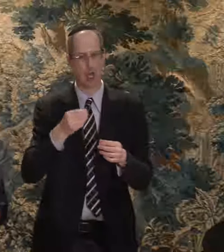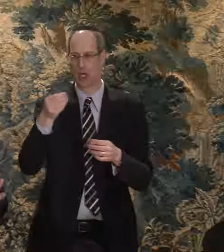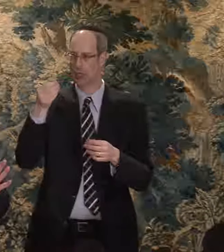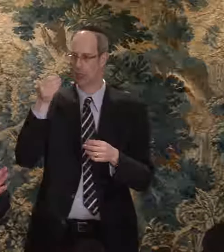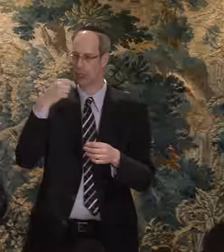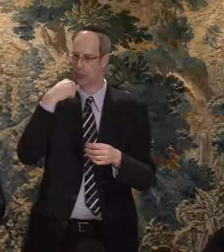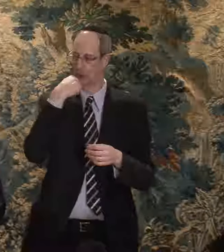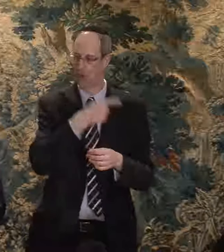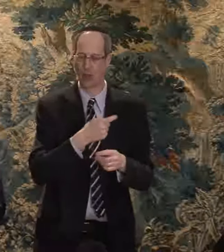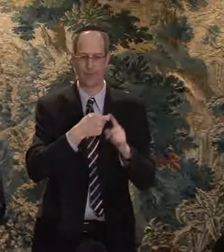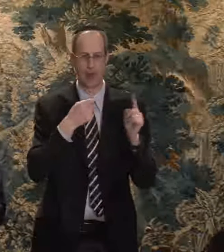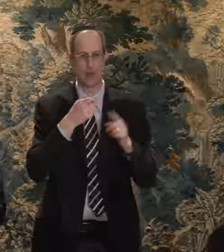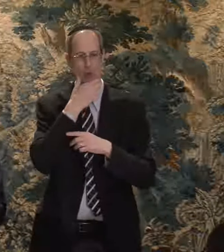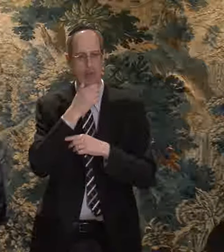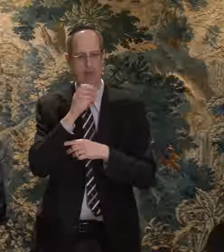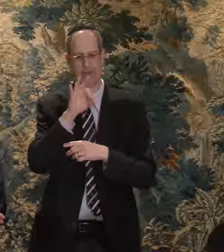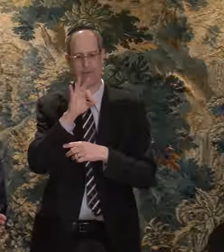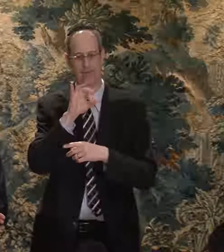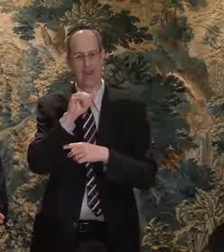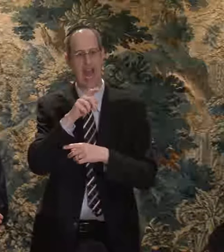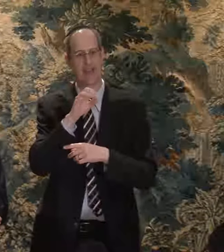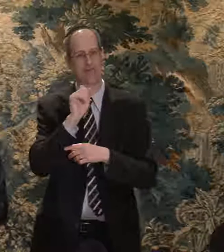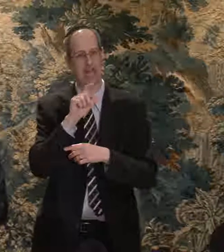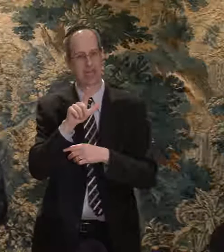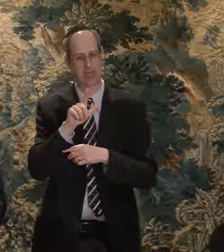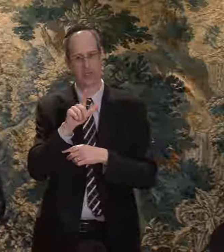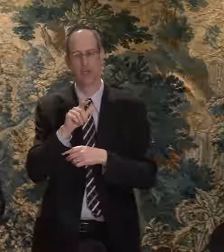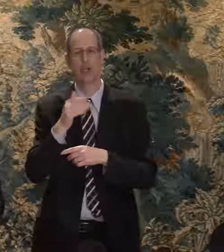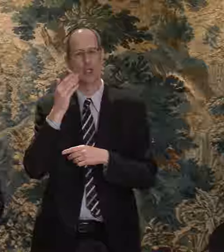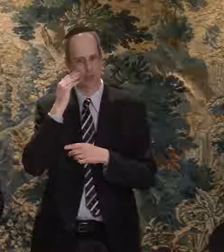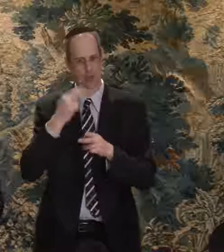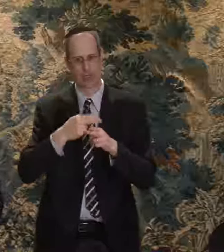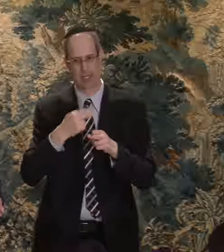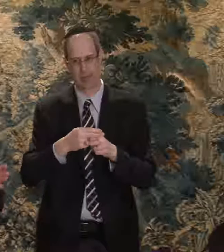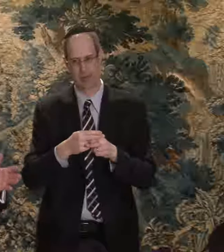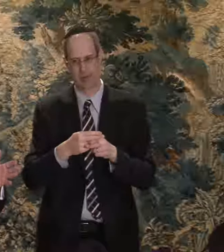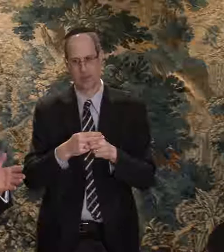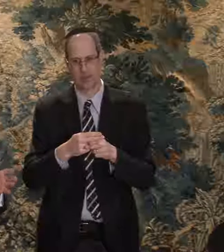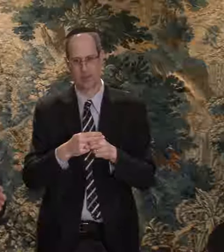Schlemmer fry felt many of you certainly heard the name one of the fathers at the